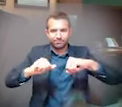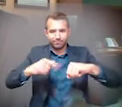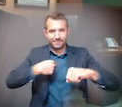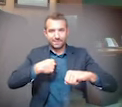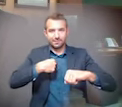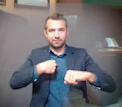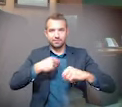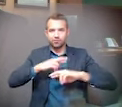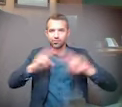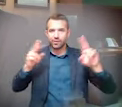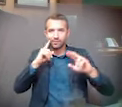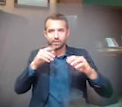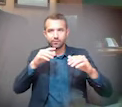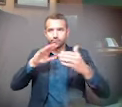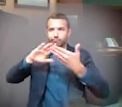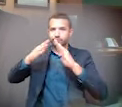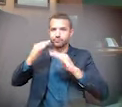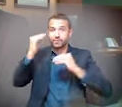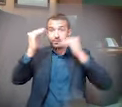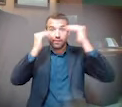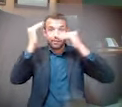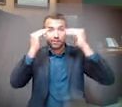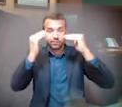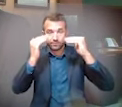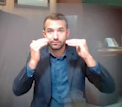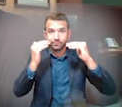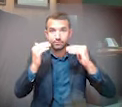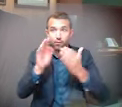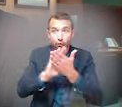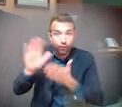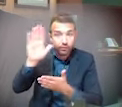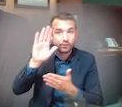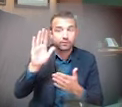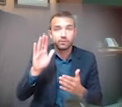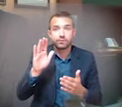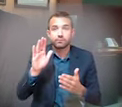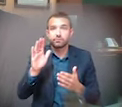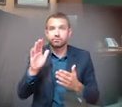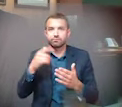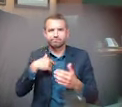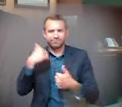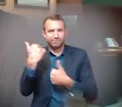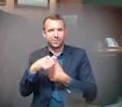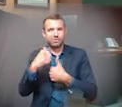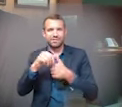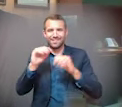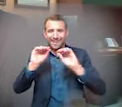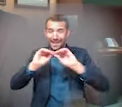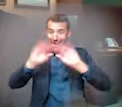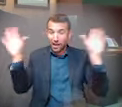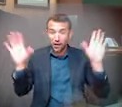me as an adult taking these first few steps into the adult world, into college. And I can remember being in